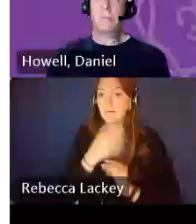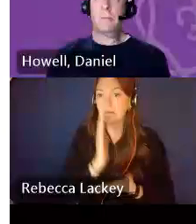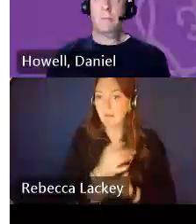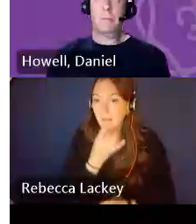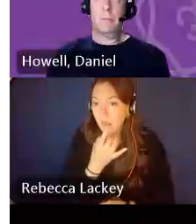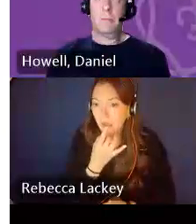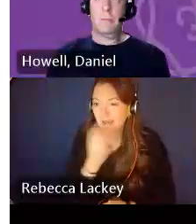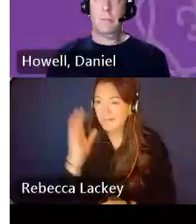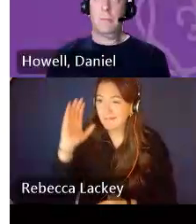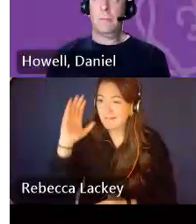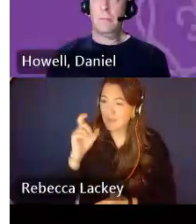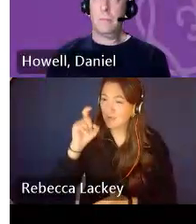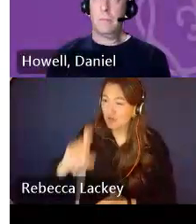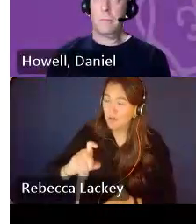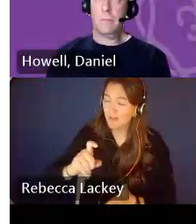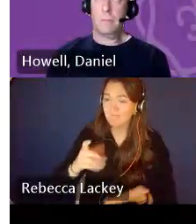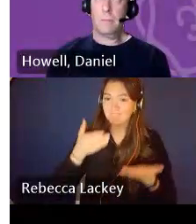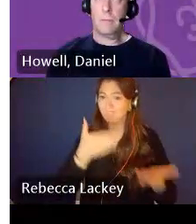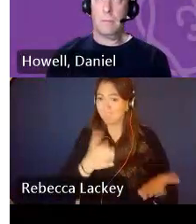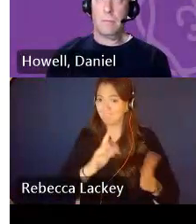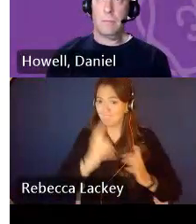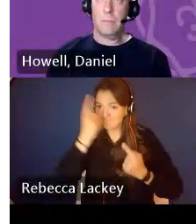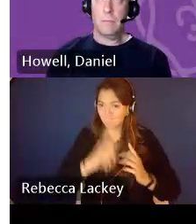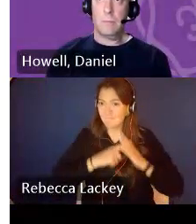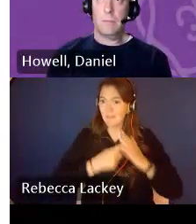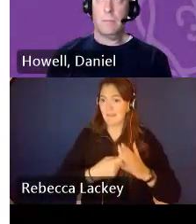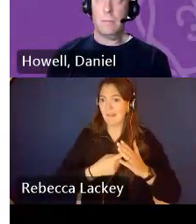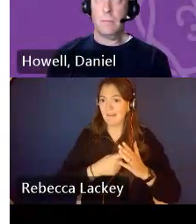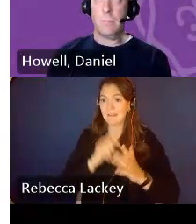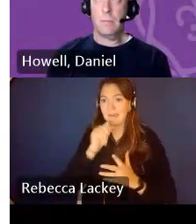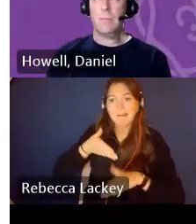Seems like that should have been considered from the beginning rather than after the fact.